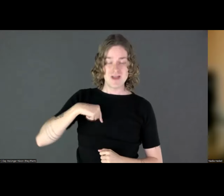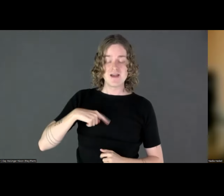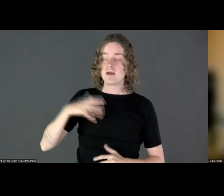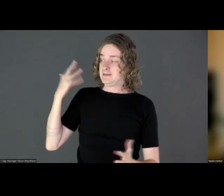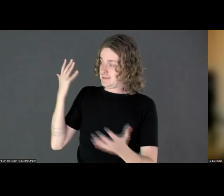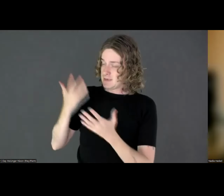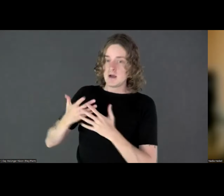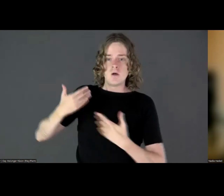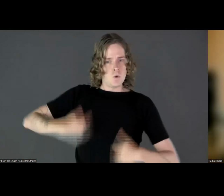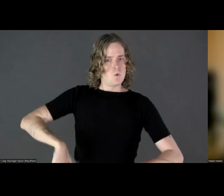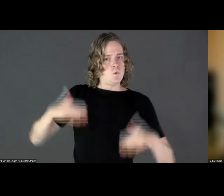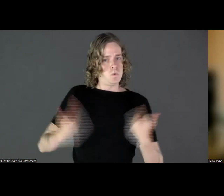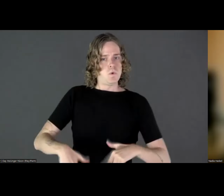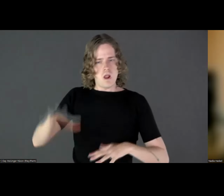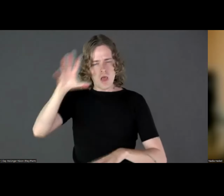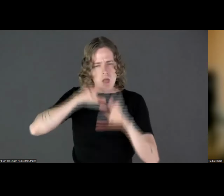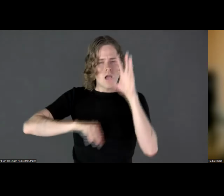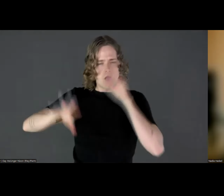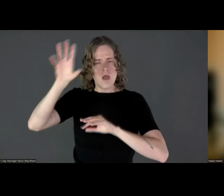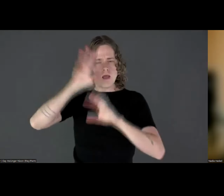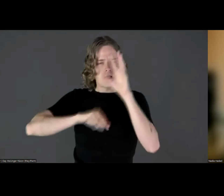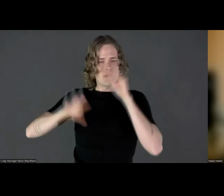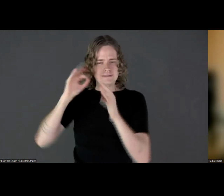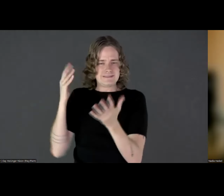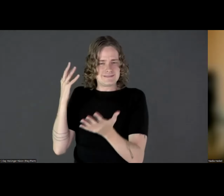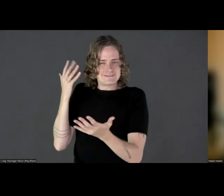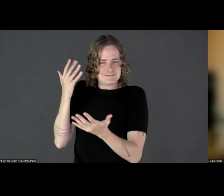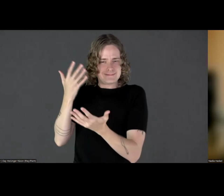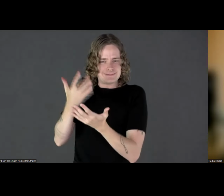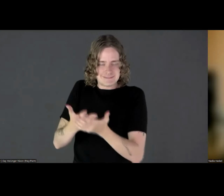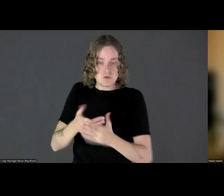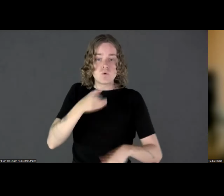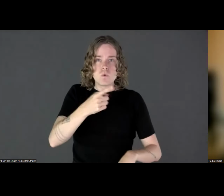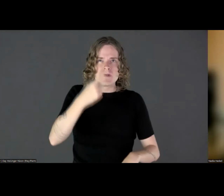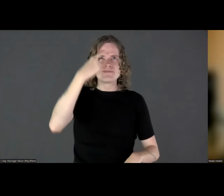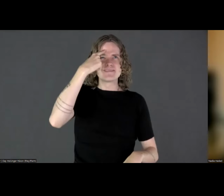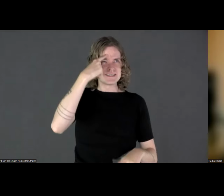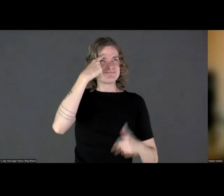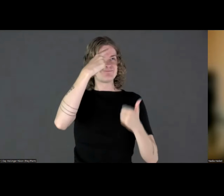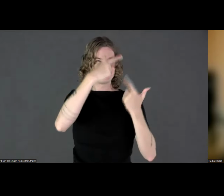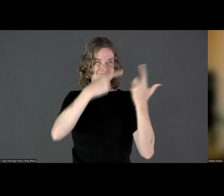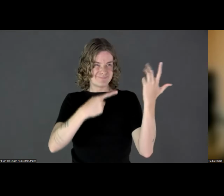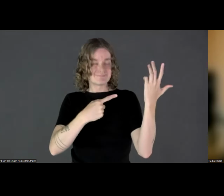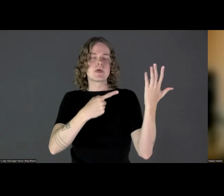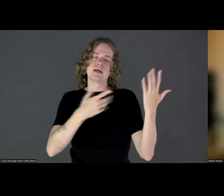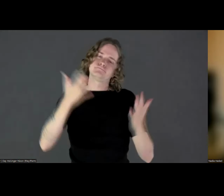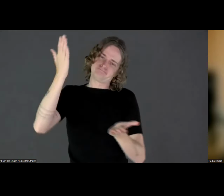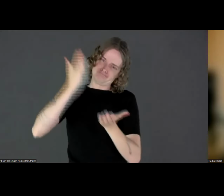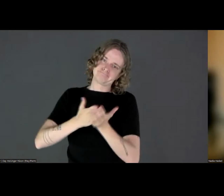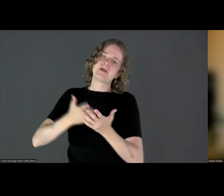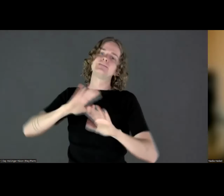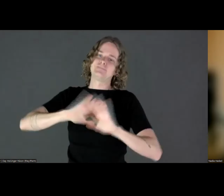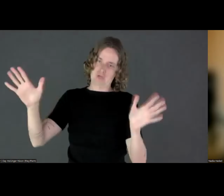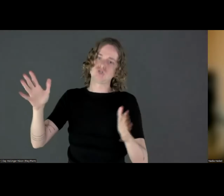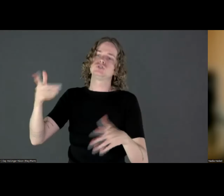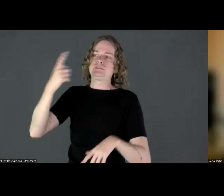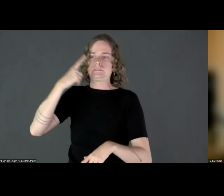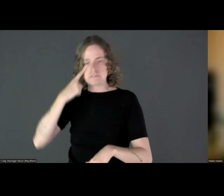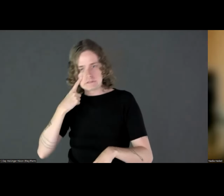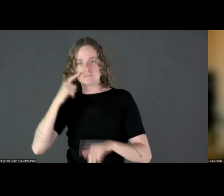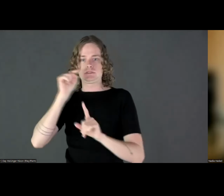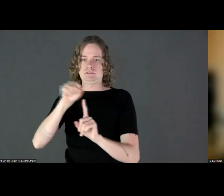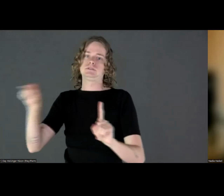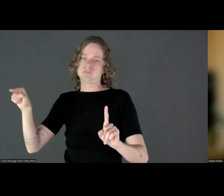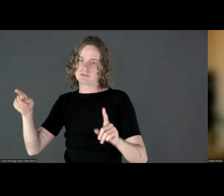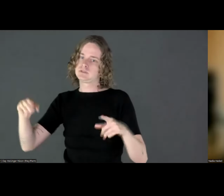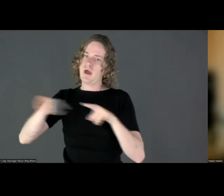suspected have been reinforced to our experience. But first, let me take a step back. In 2019,